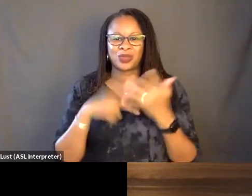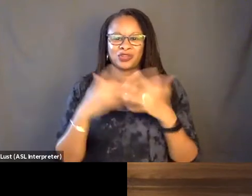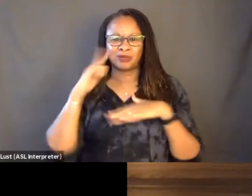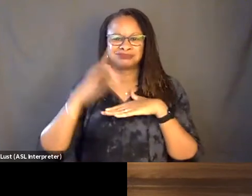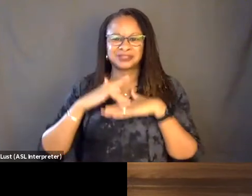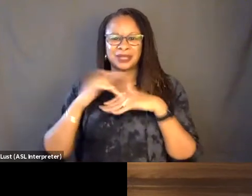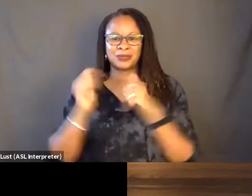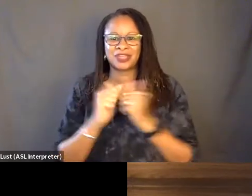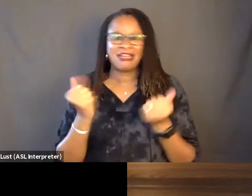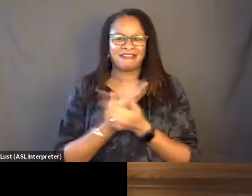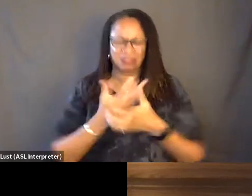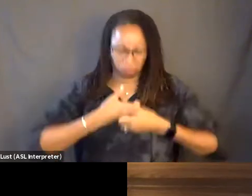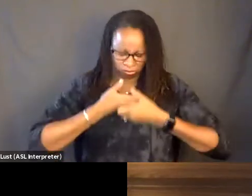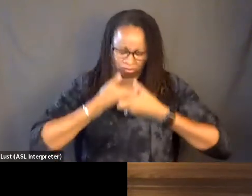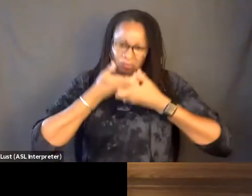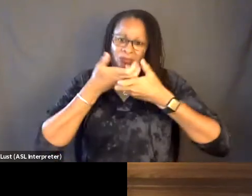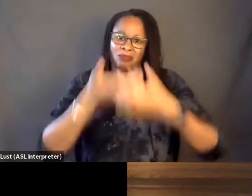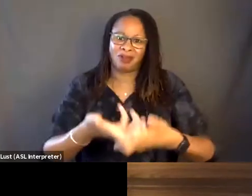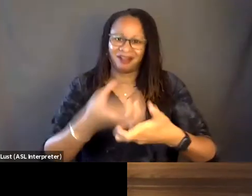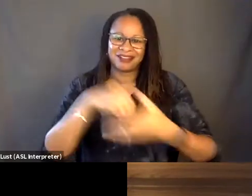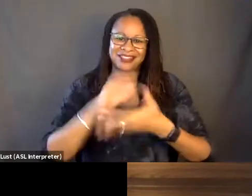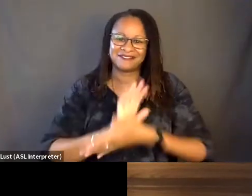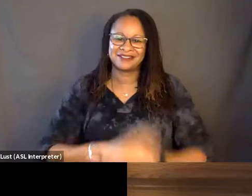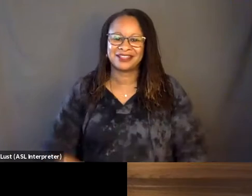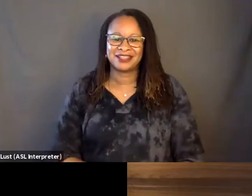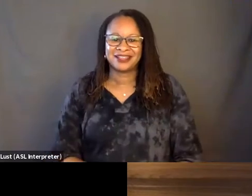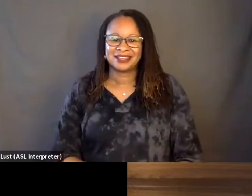You put your all in there. It just overcomes my life.